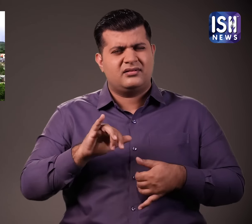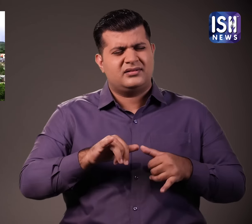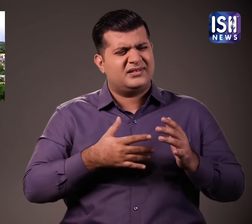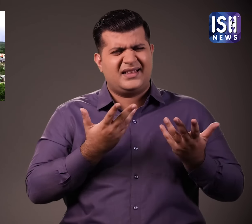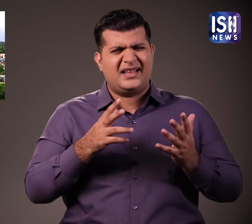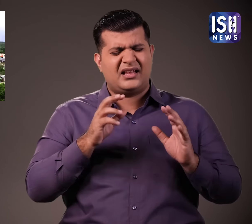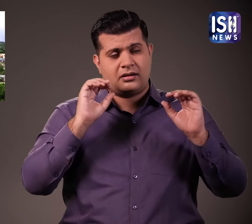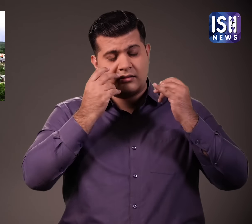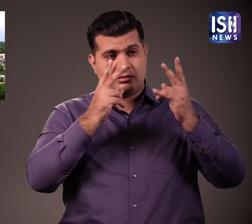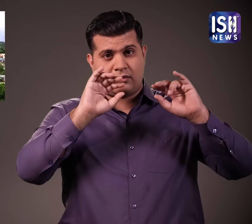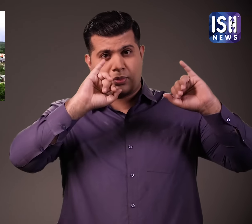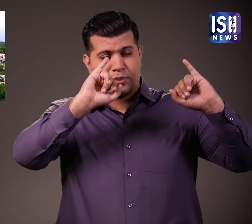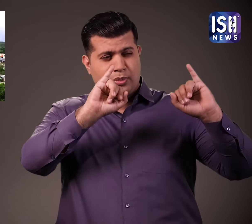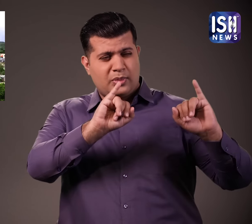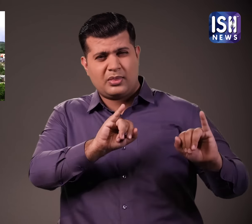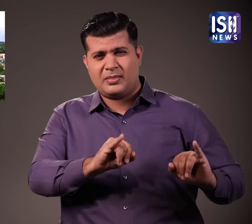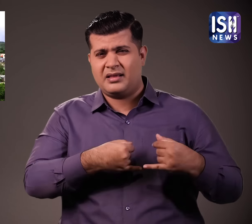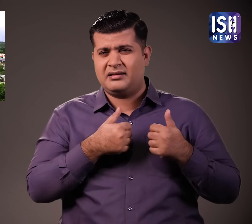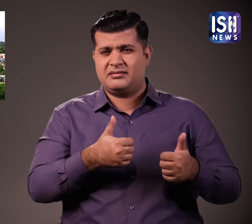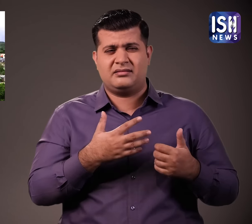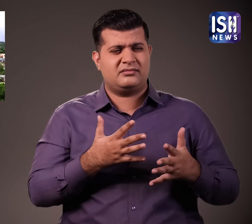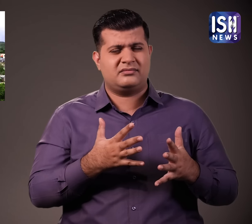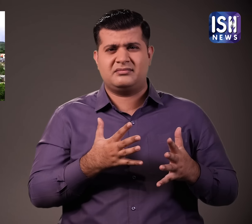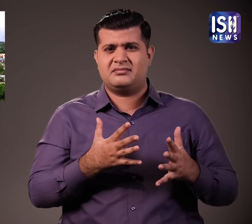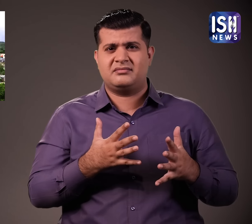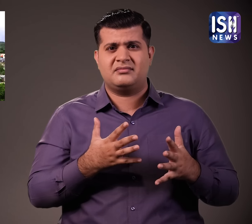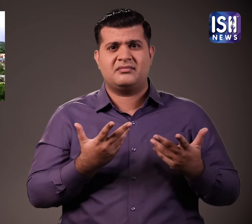To make ends meet, they resorted to all kinds of illegal work.